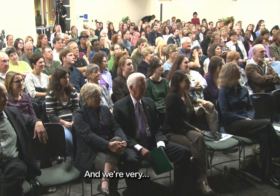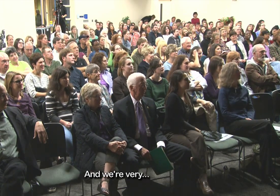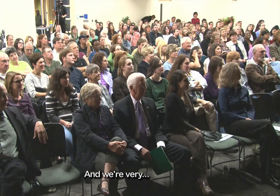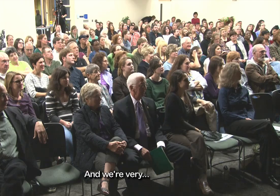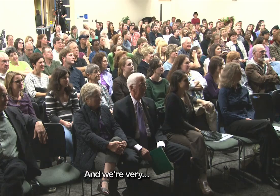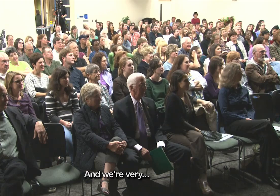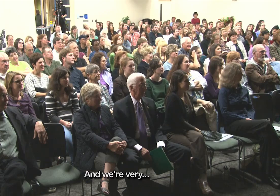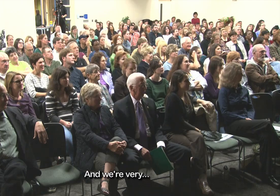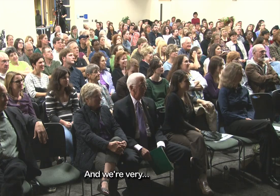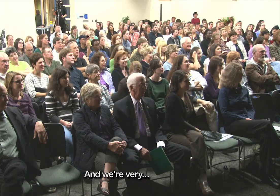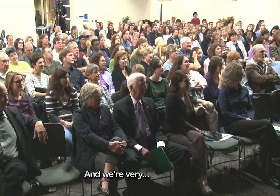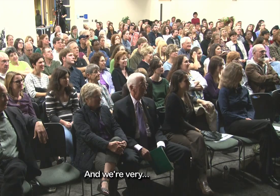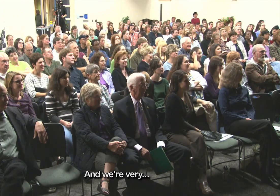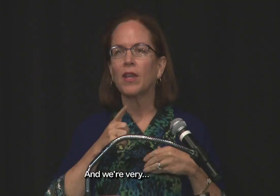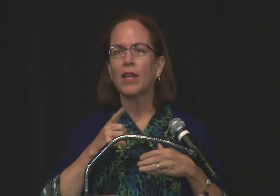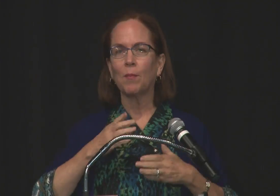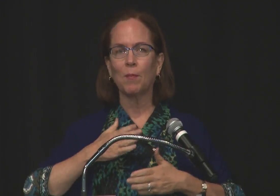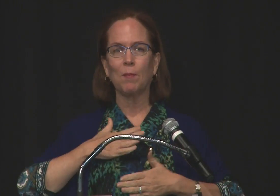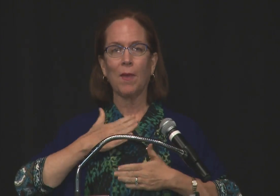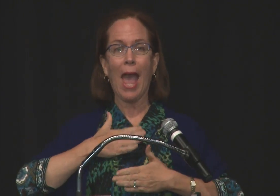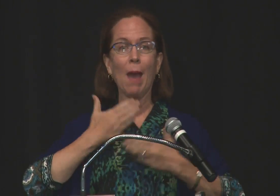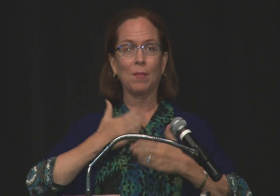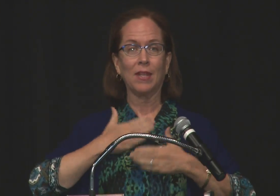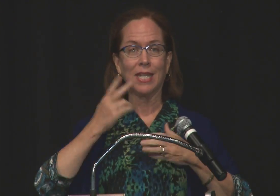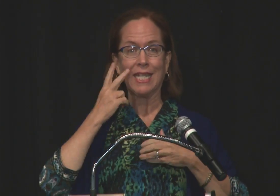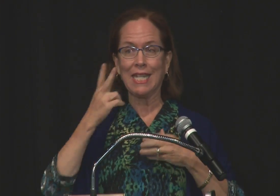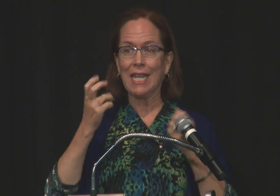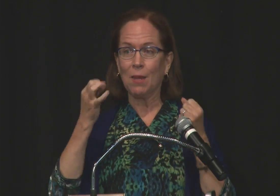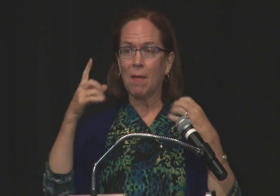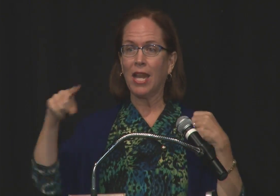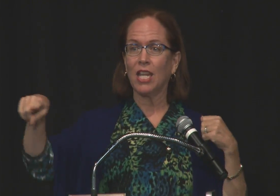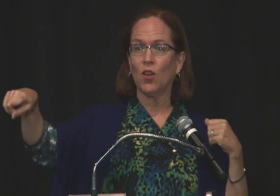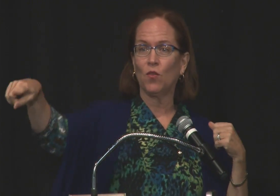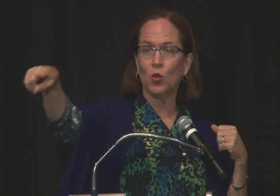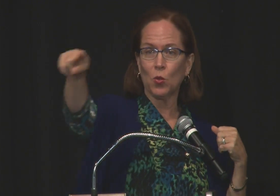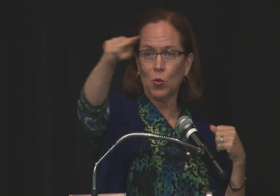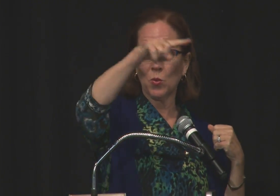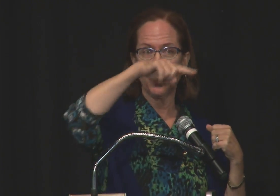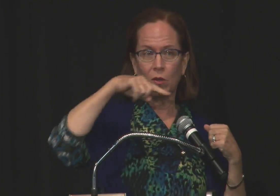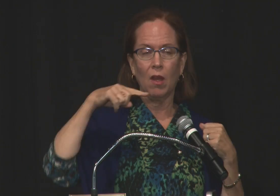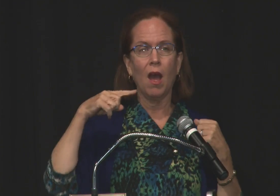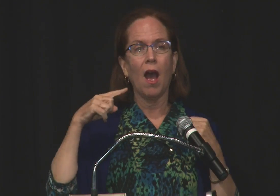And we're very happy to see many of you